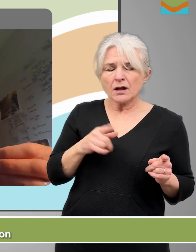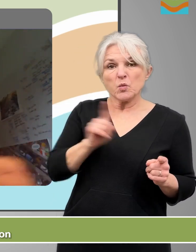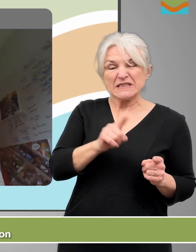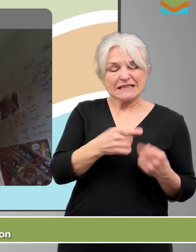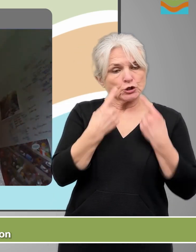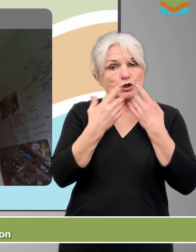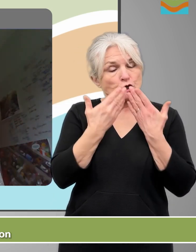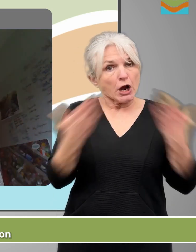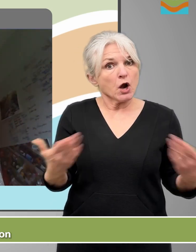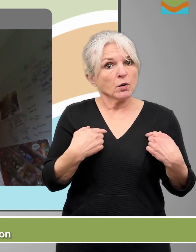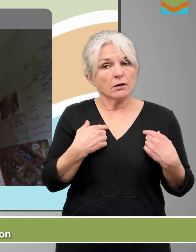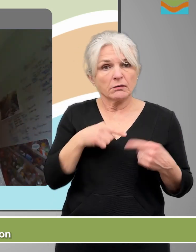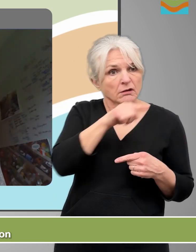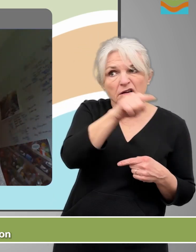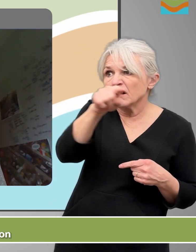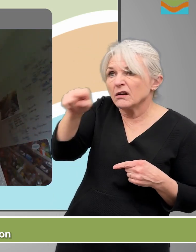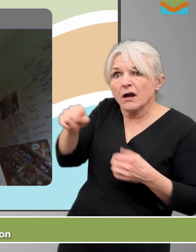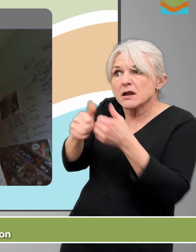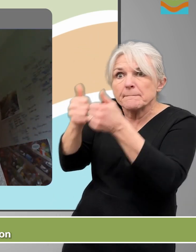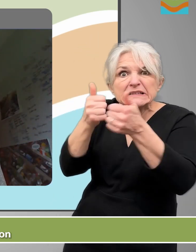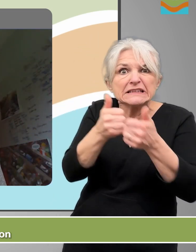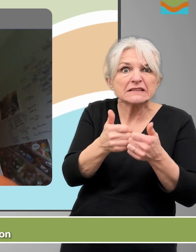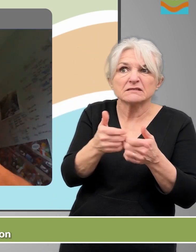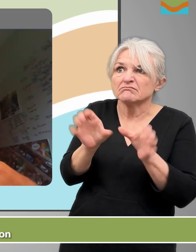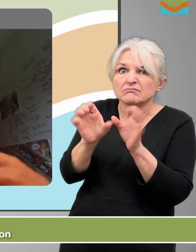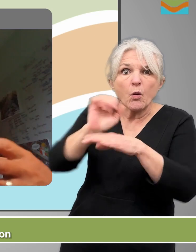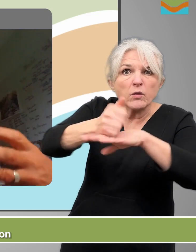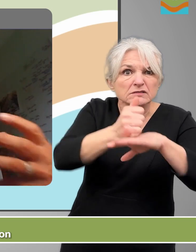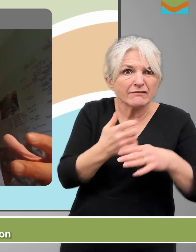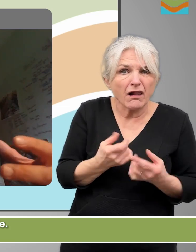but also often it is the records and the information